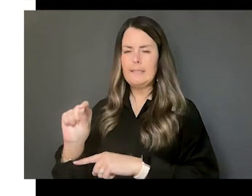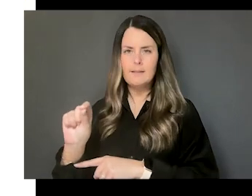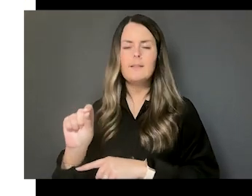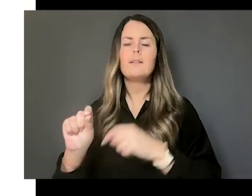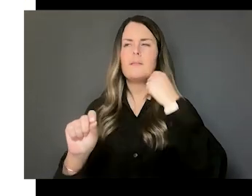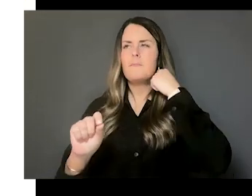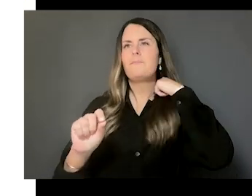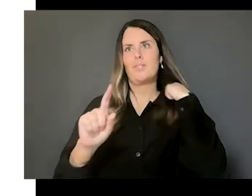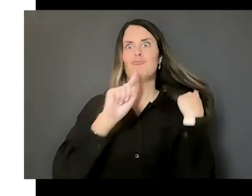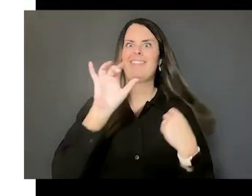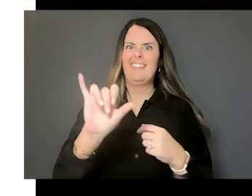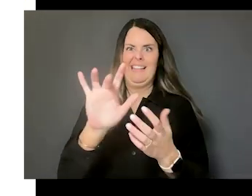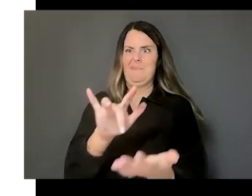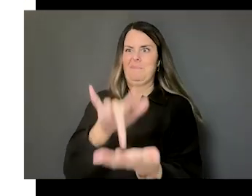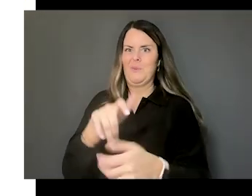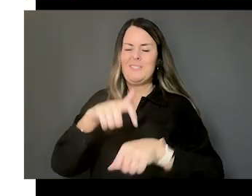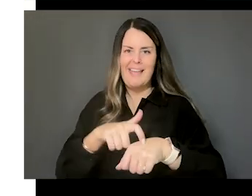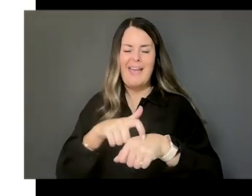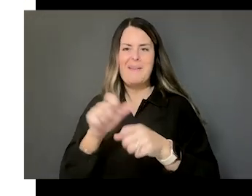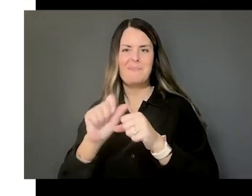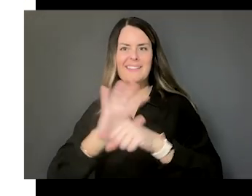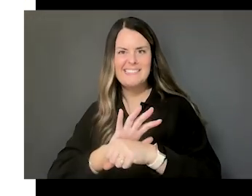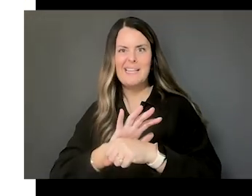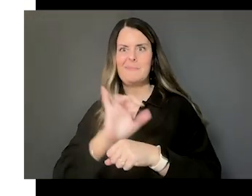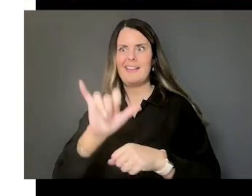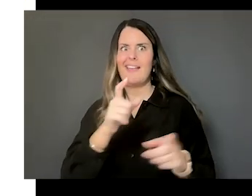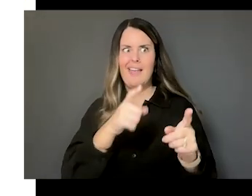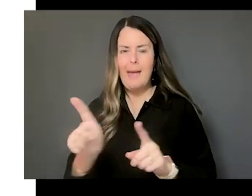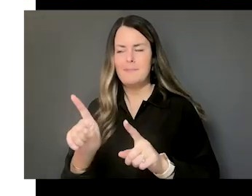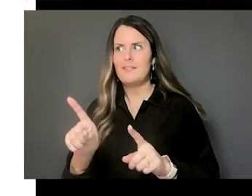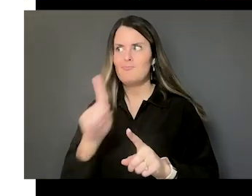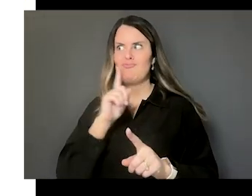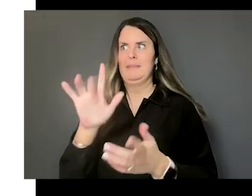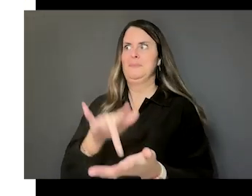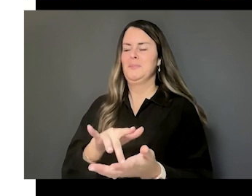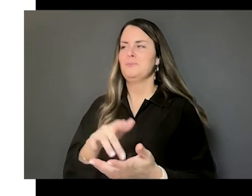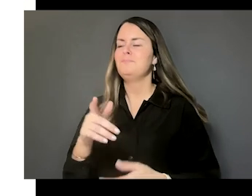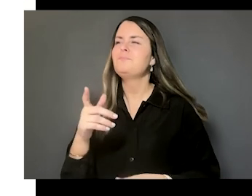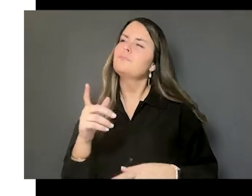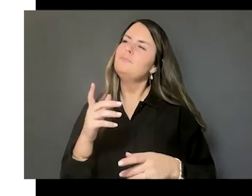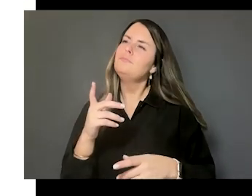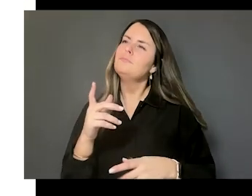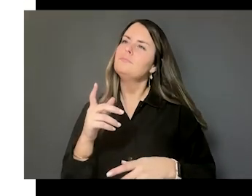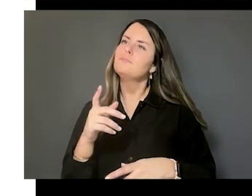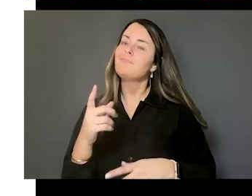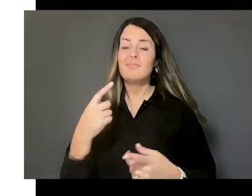in the midst of the pandemic, as it was kicking off, and actually found some success with that.